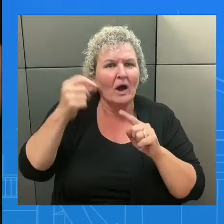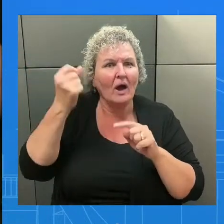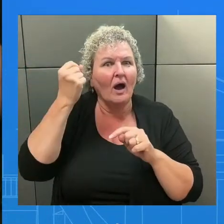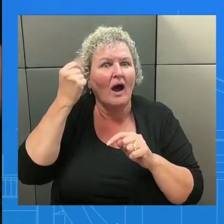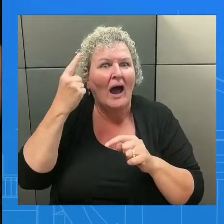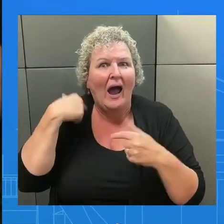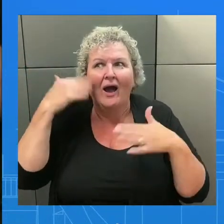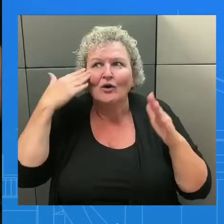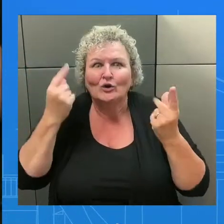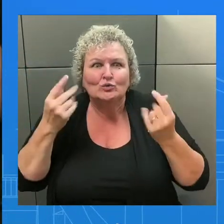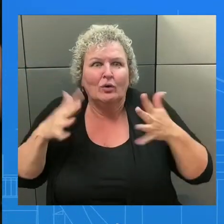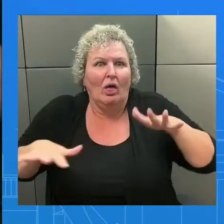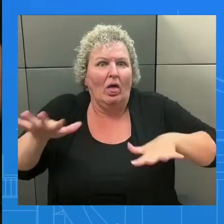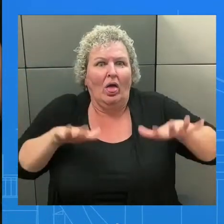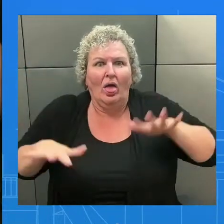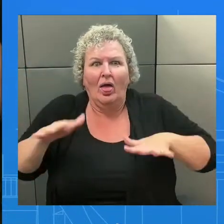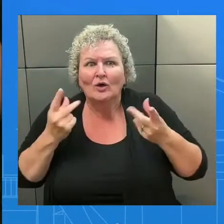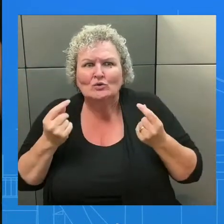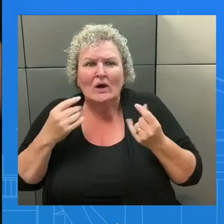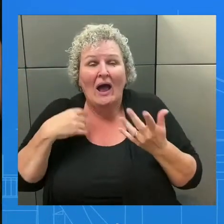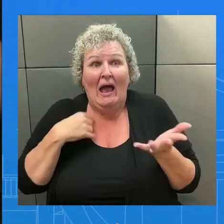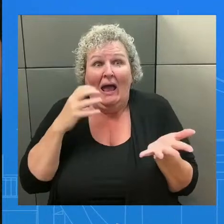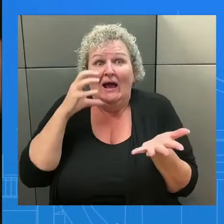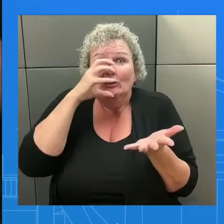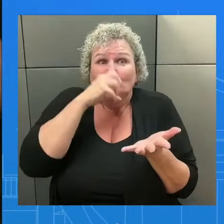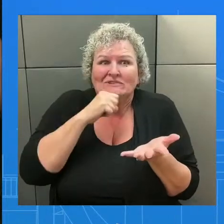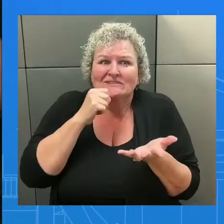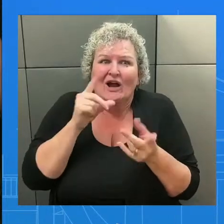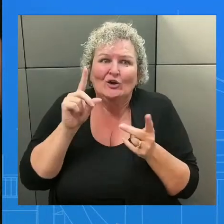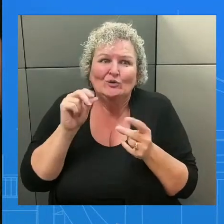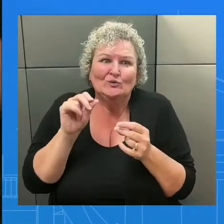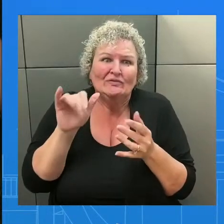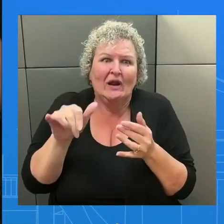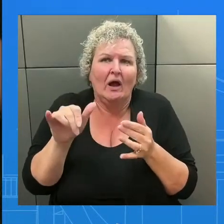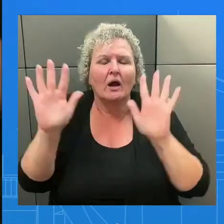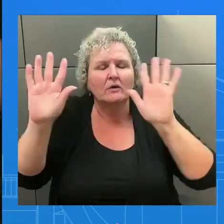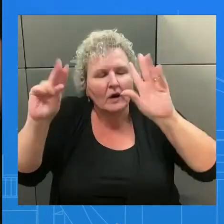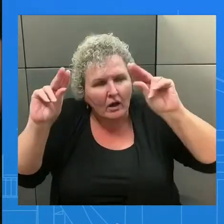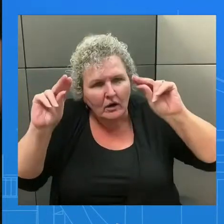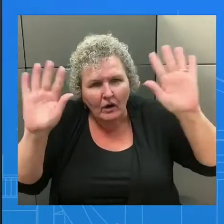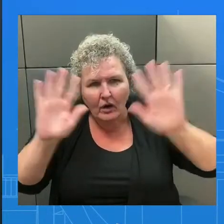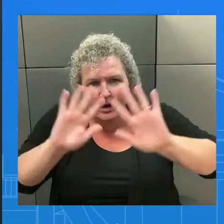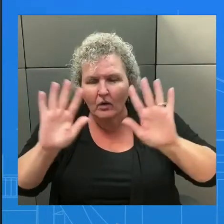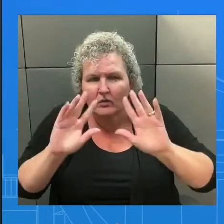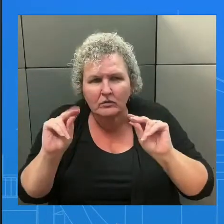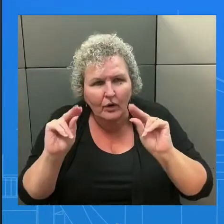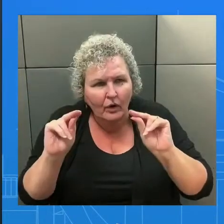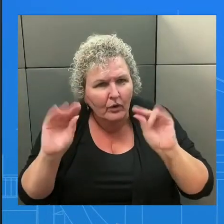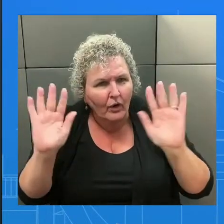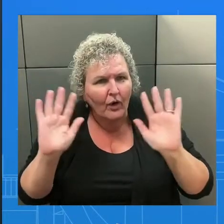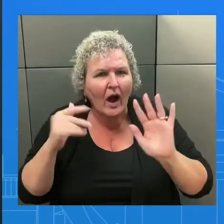We didn't do it ahead of time. Mr. Kirby: No, no, no, no, no, no. The Press: Where -- why is there not a consequence first? Mr. Kirby: Well, first of all, let's not rewrite history, Jacqui.